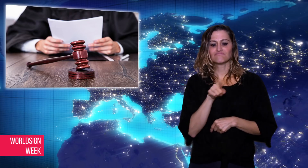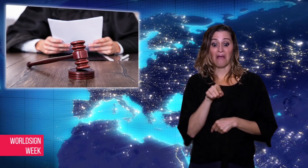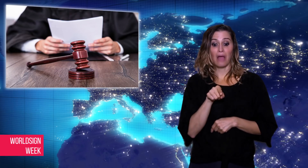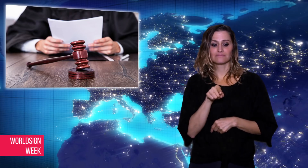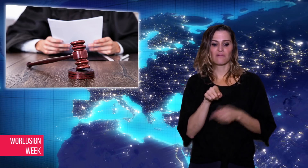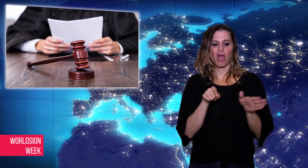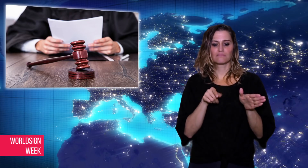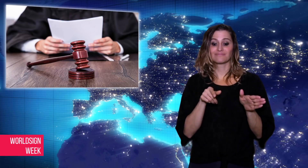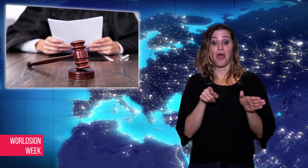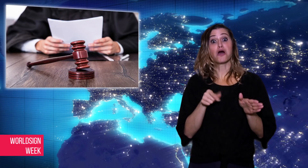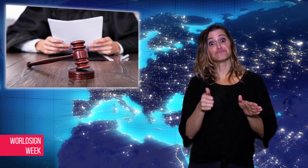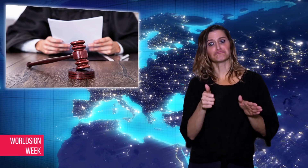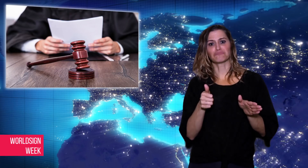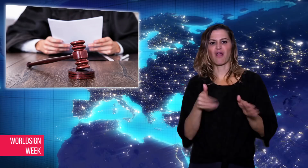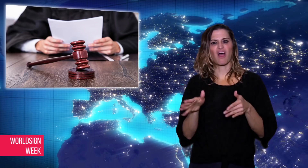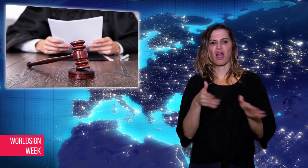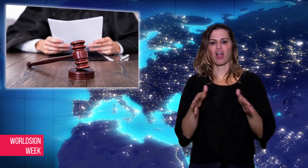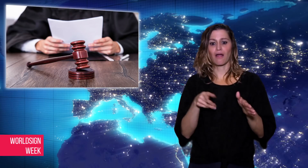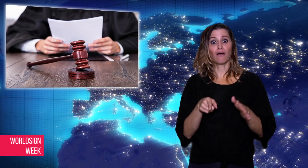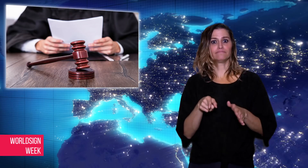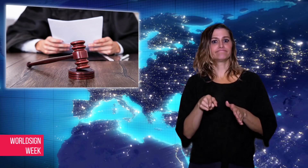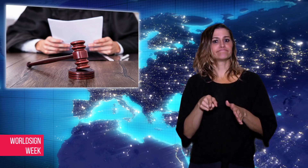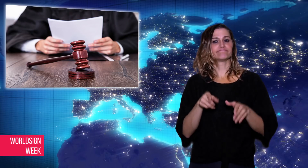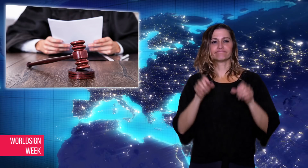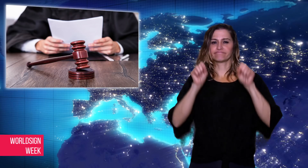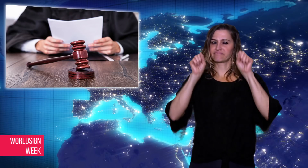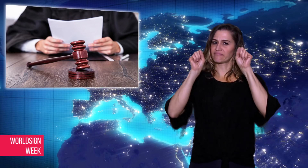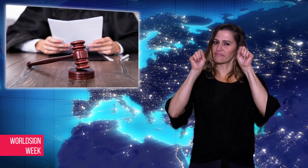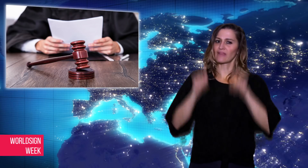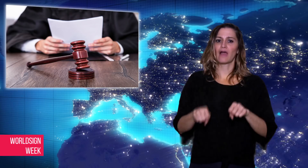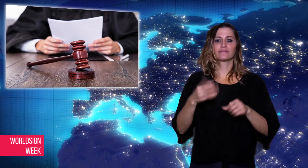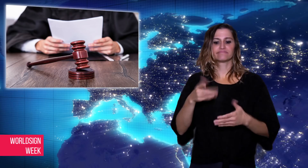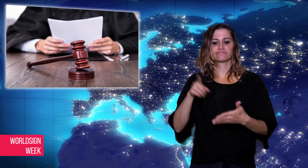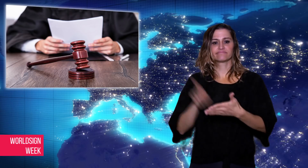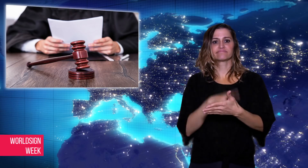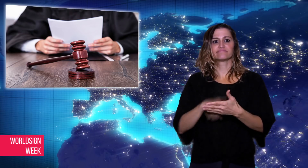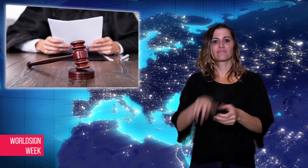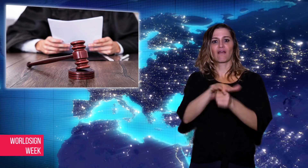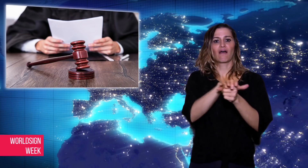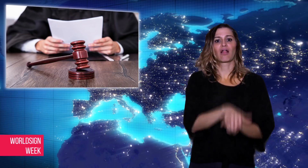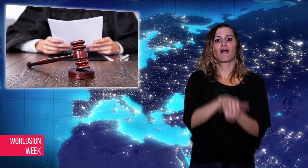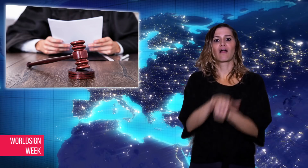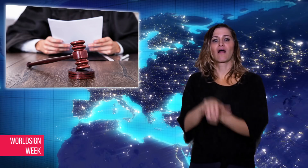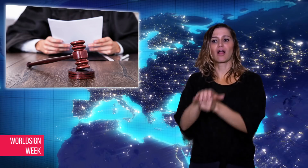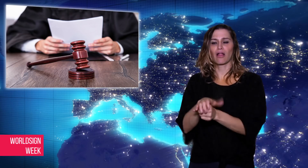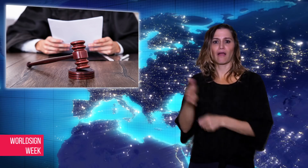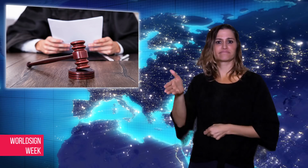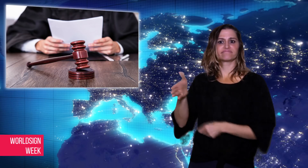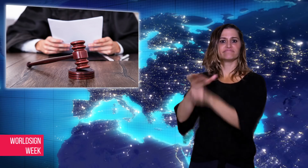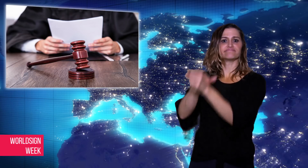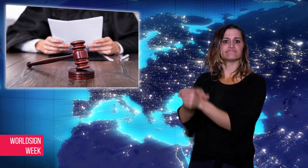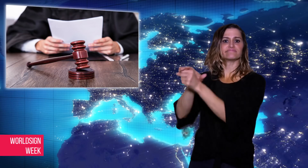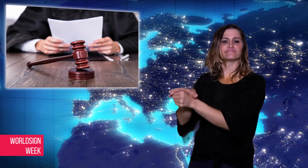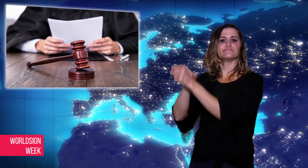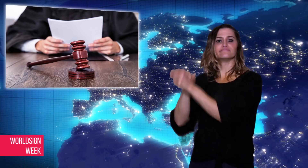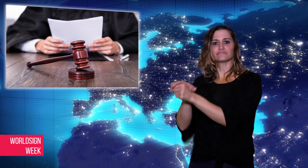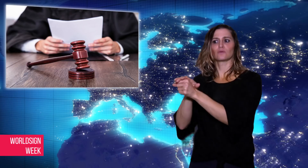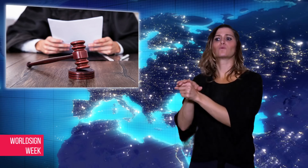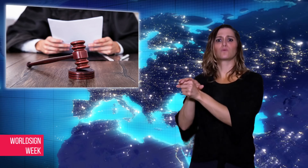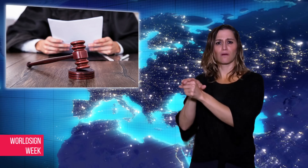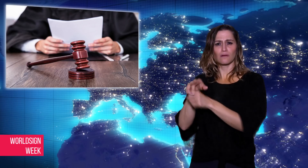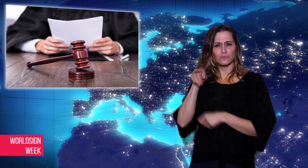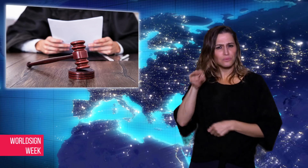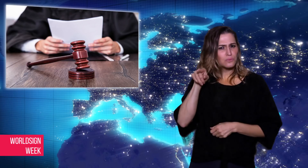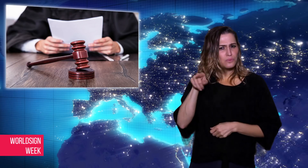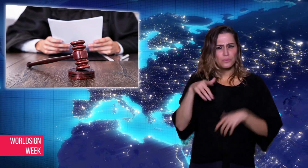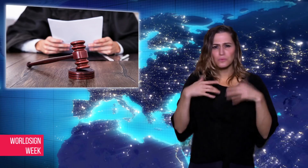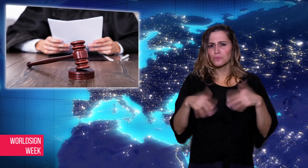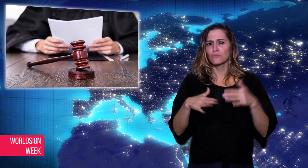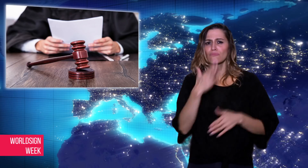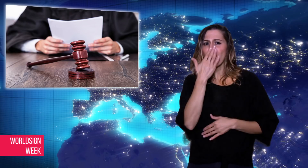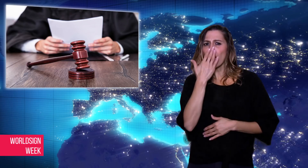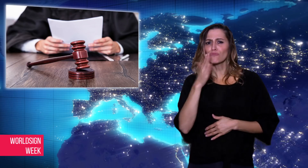strengthened its systems over the past